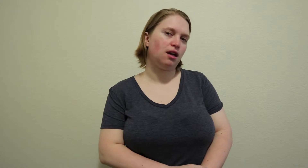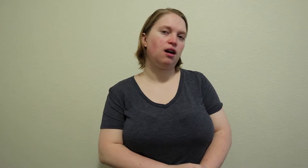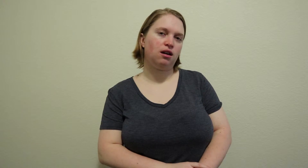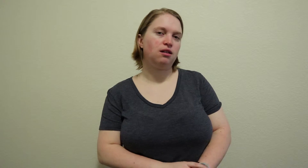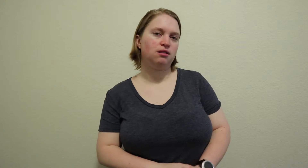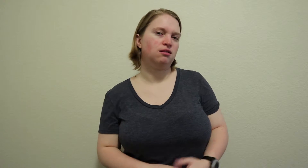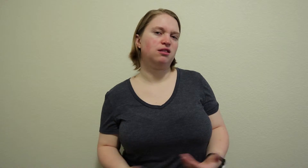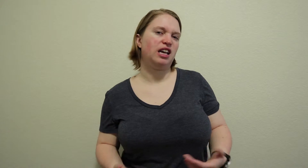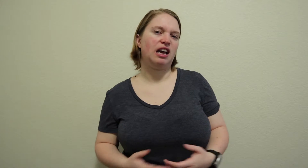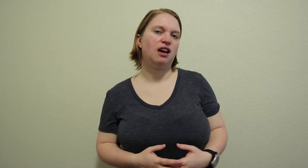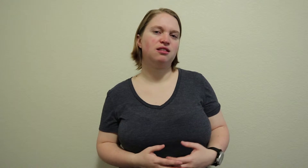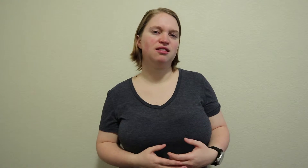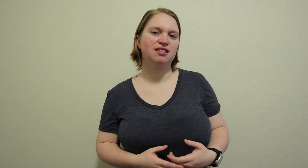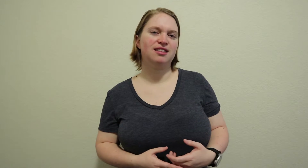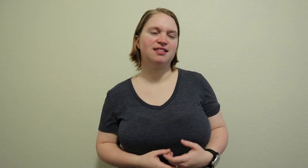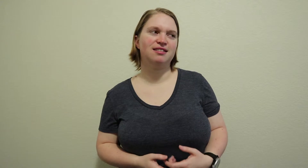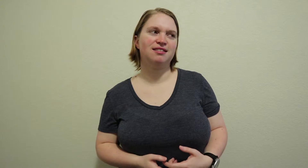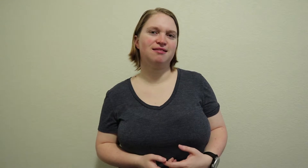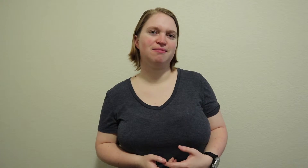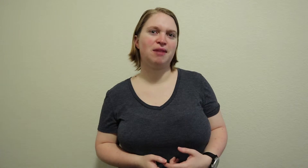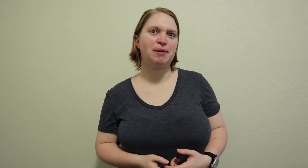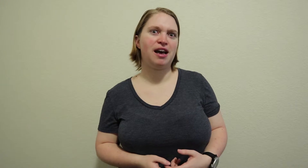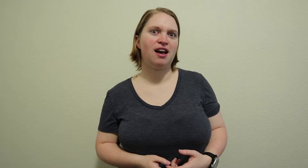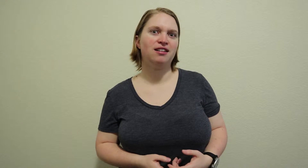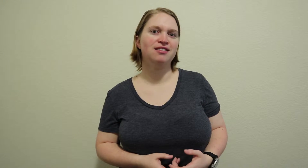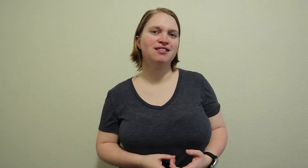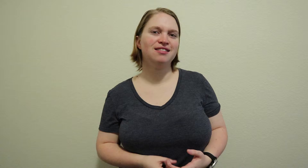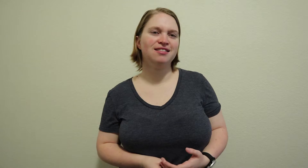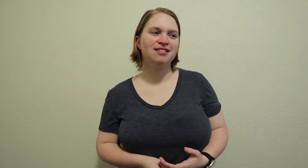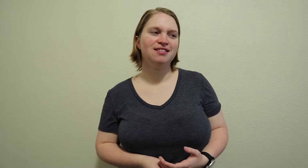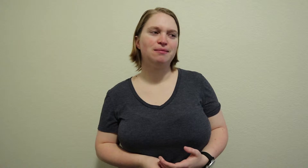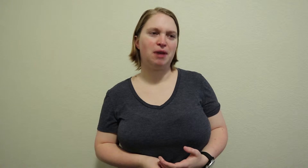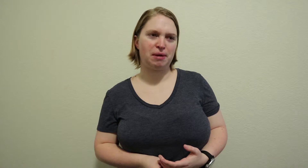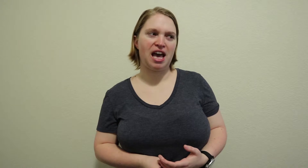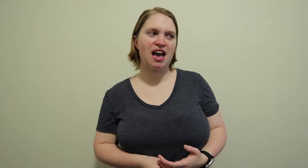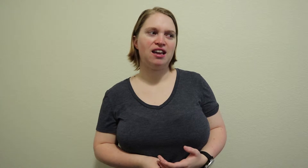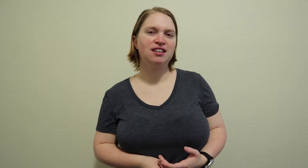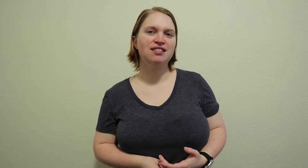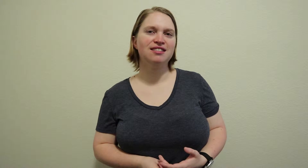so yeah, my bad, my bad